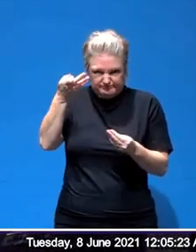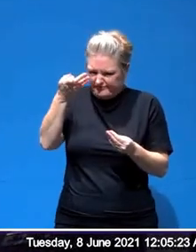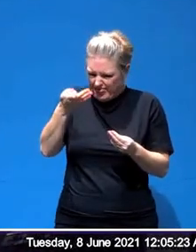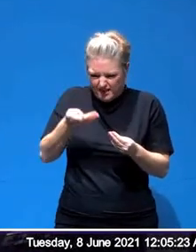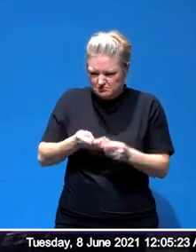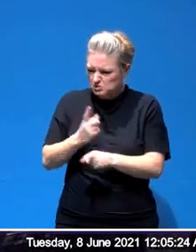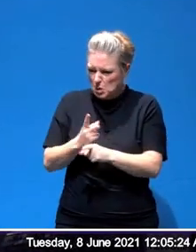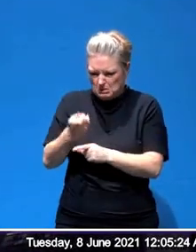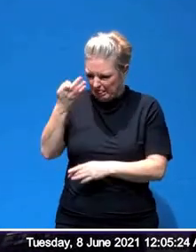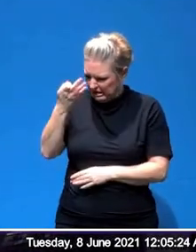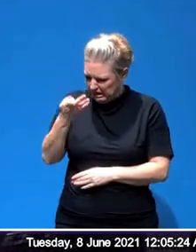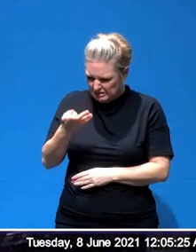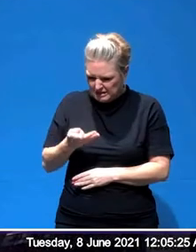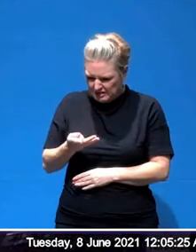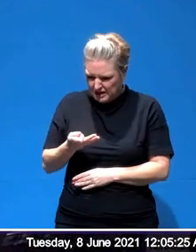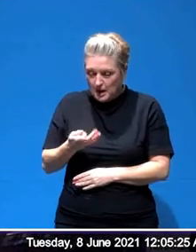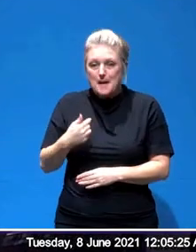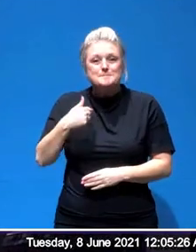If I'm there, I insist.